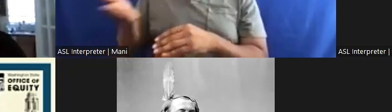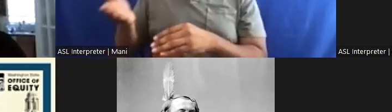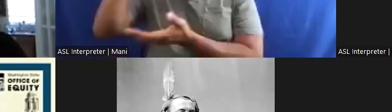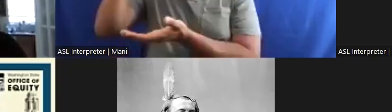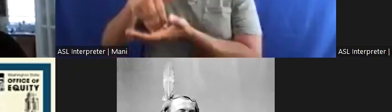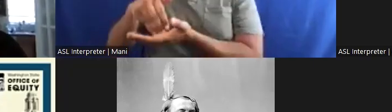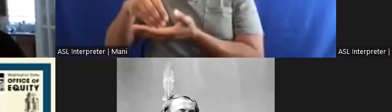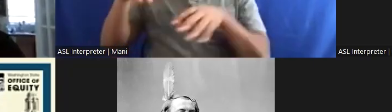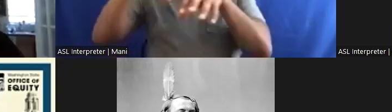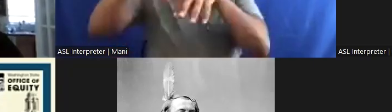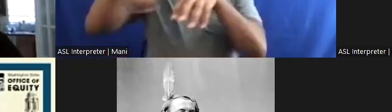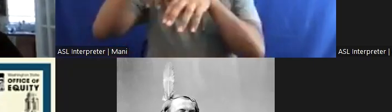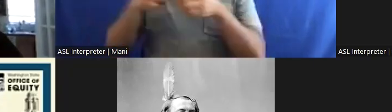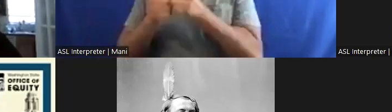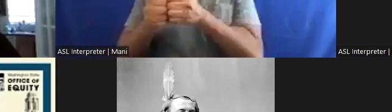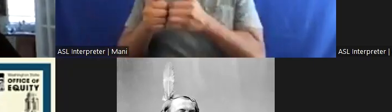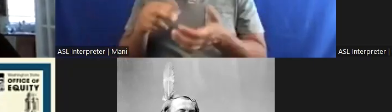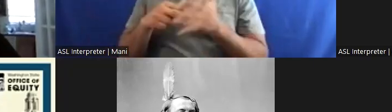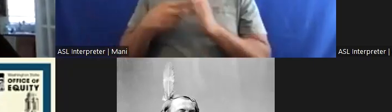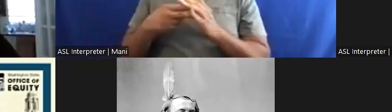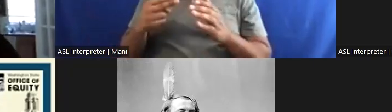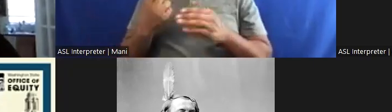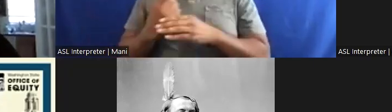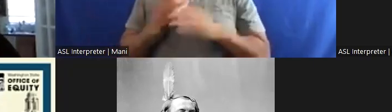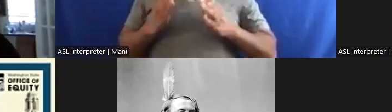and utilize all of the the services that were in that space.